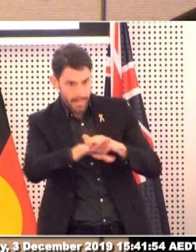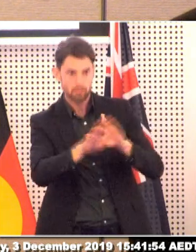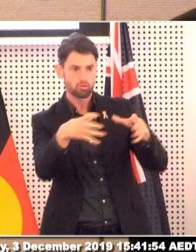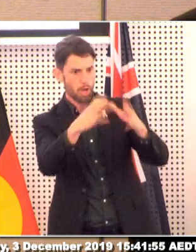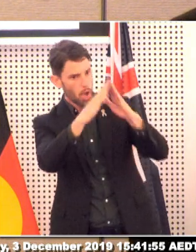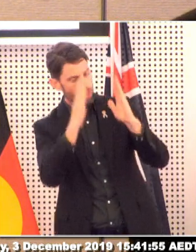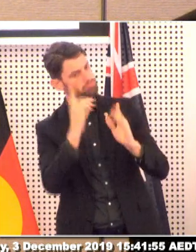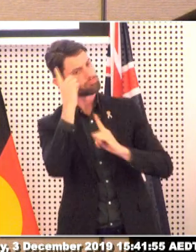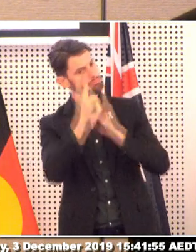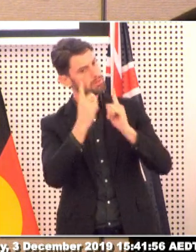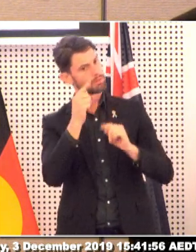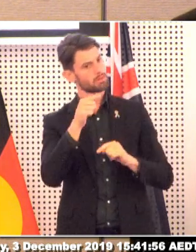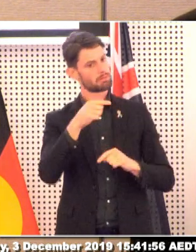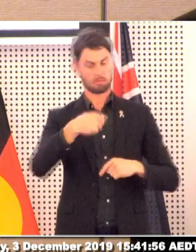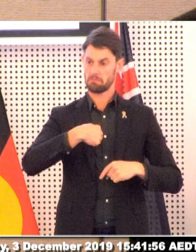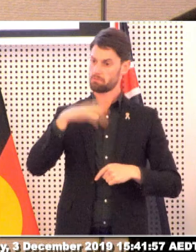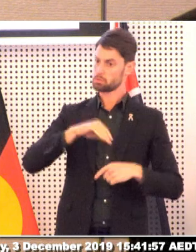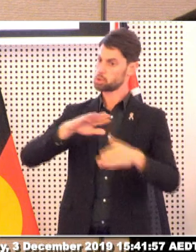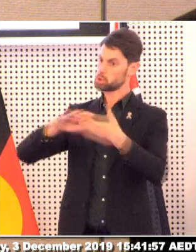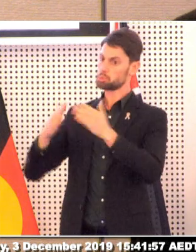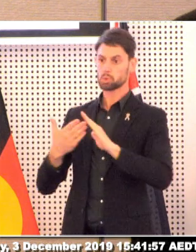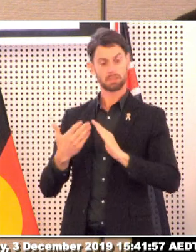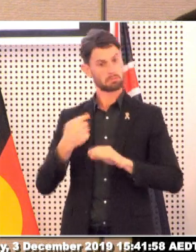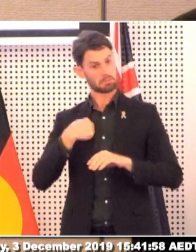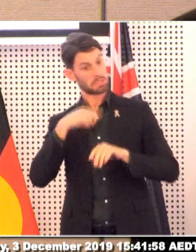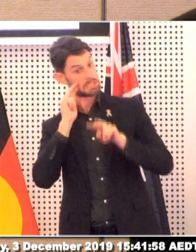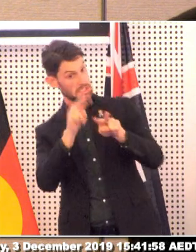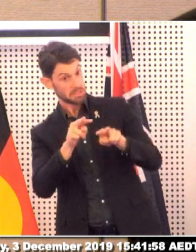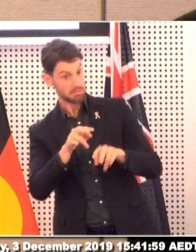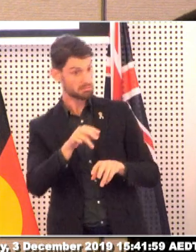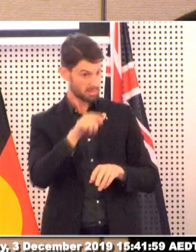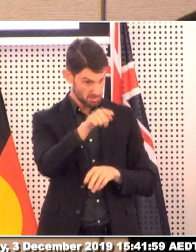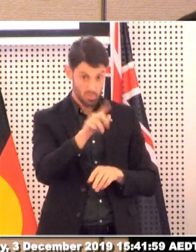As someone in the general community, what I see, is that reasonable, and have those